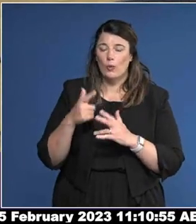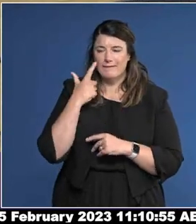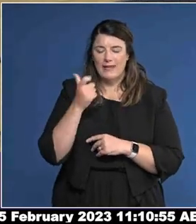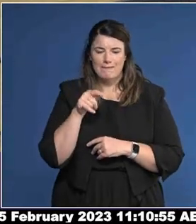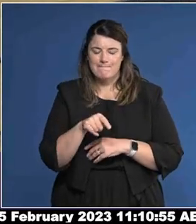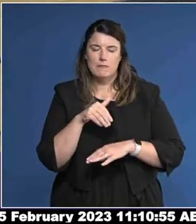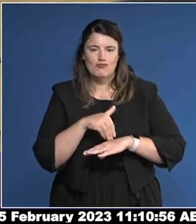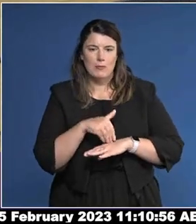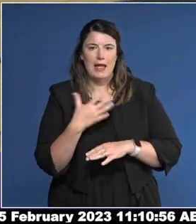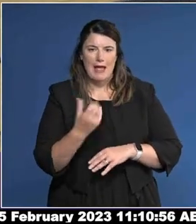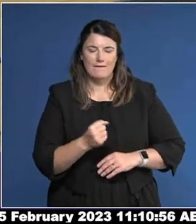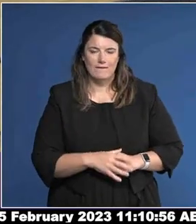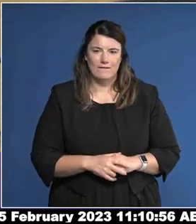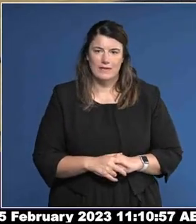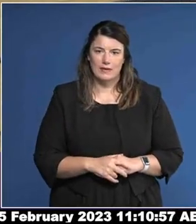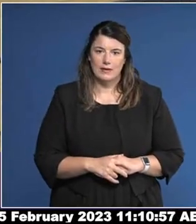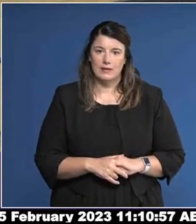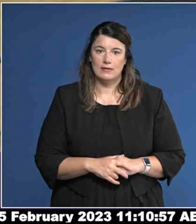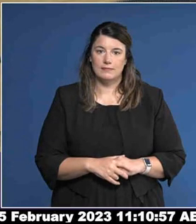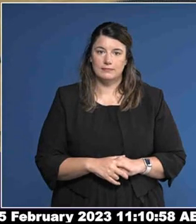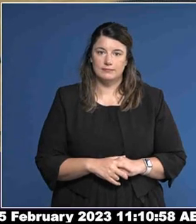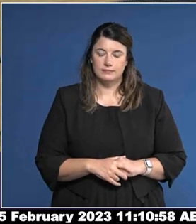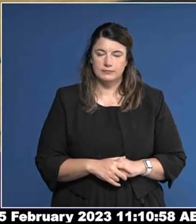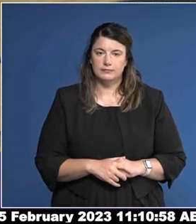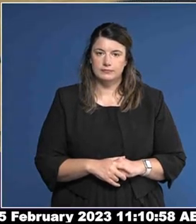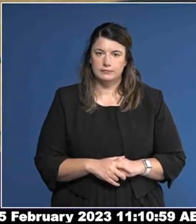Where we are expecting staff to have administration activities as part of their